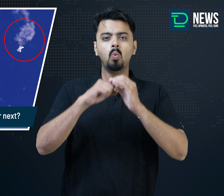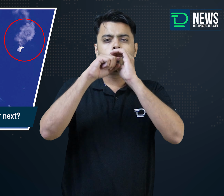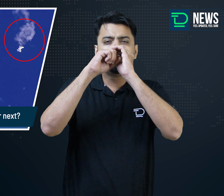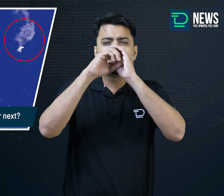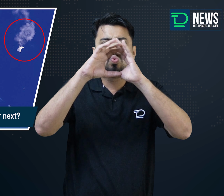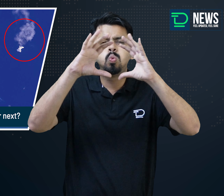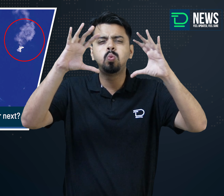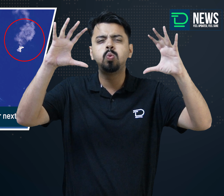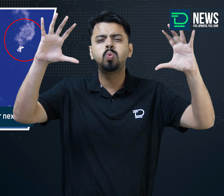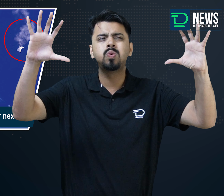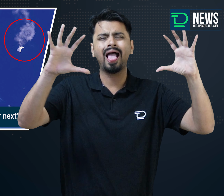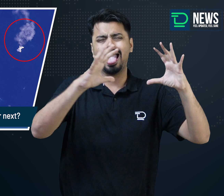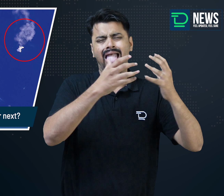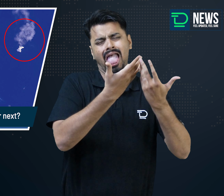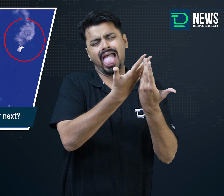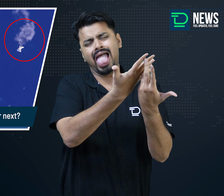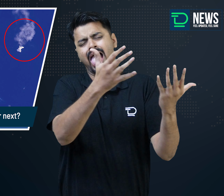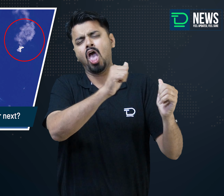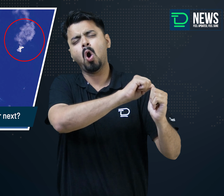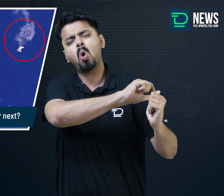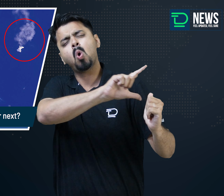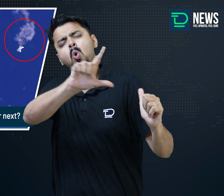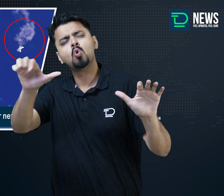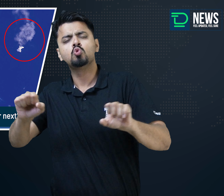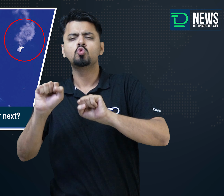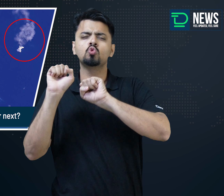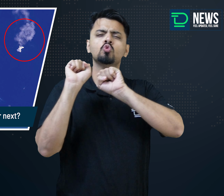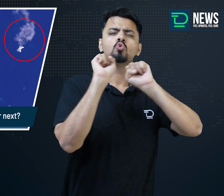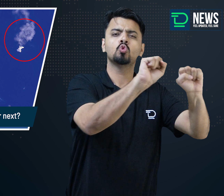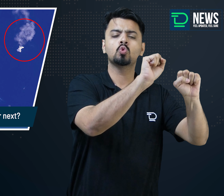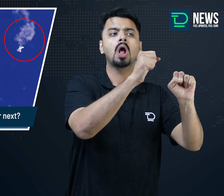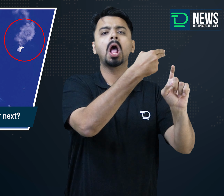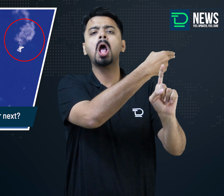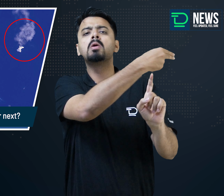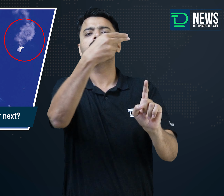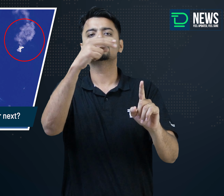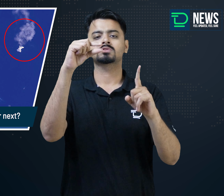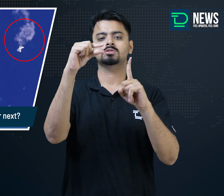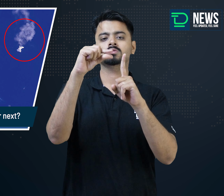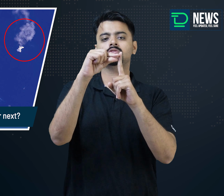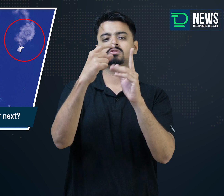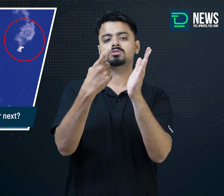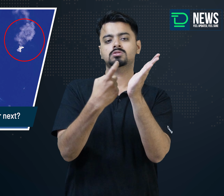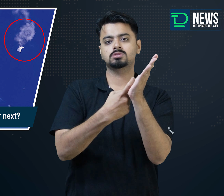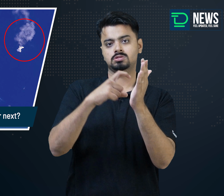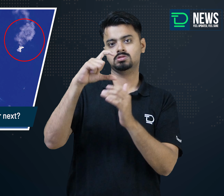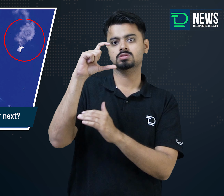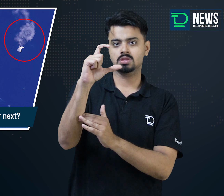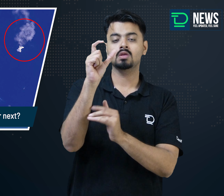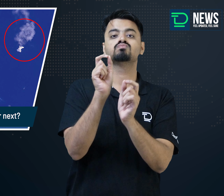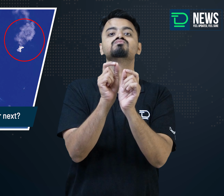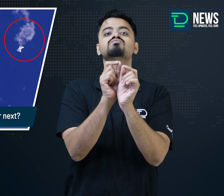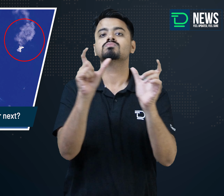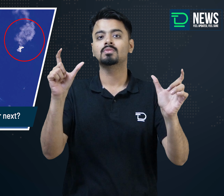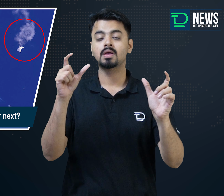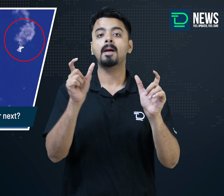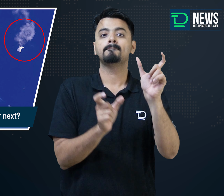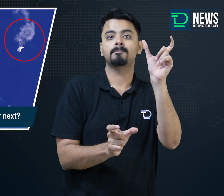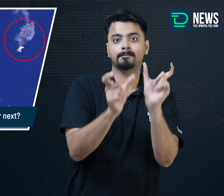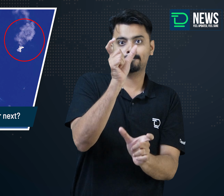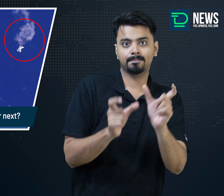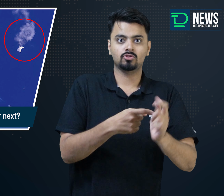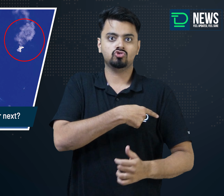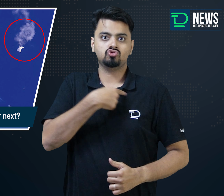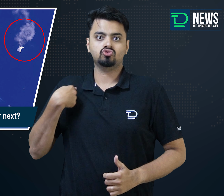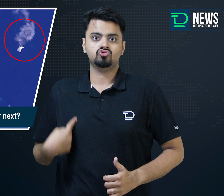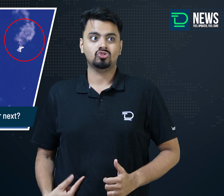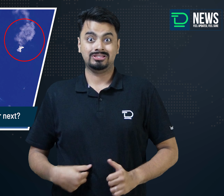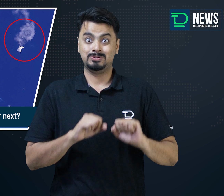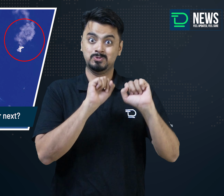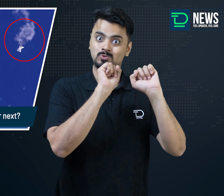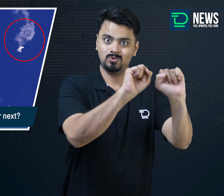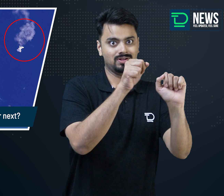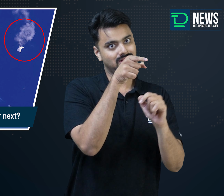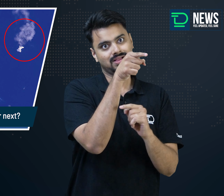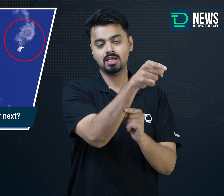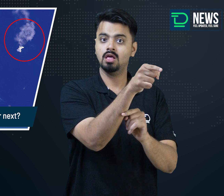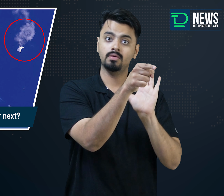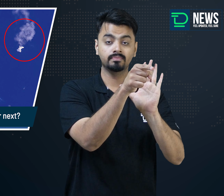All these balloons are part of the People's Republic of China (PRC).